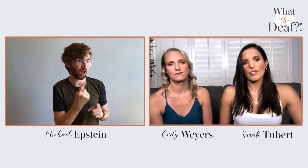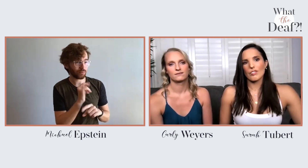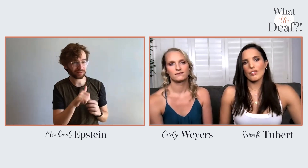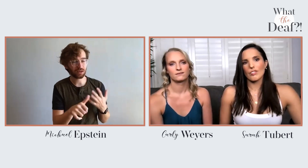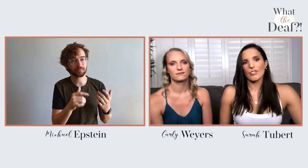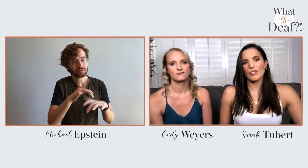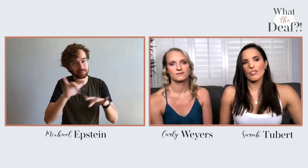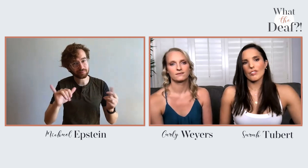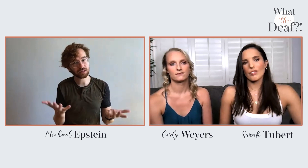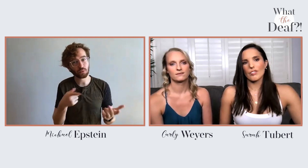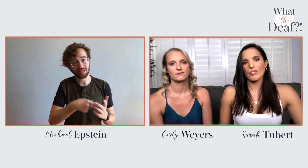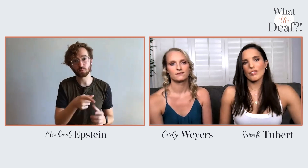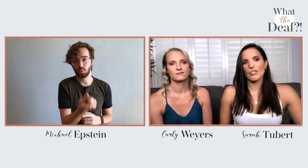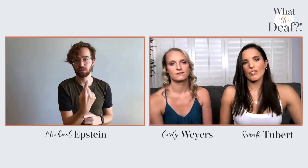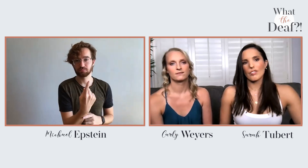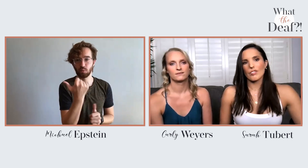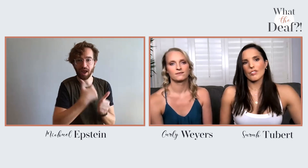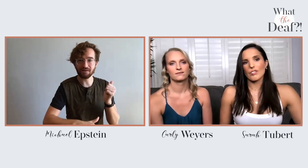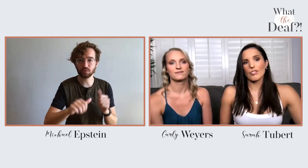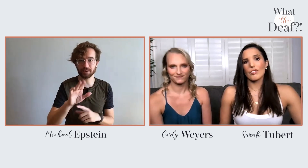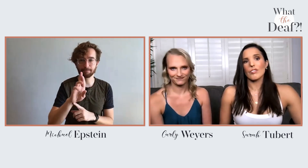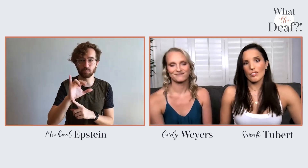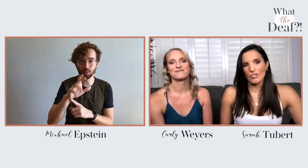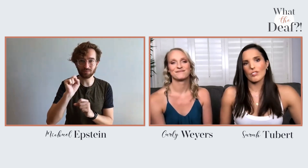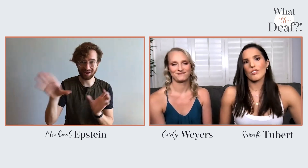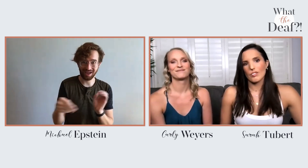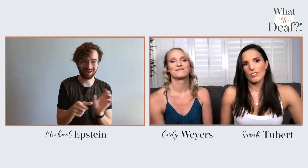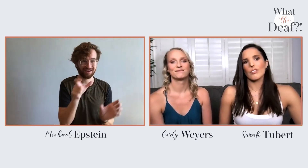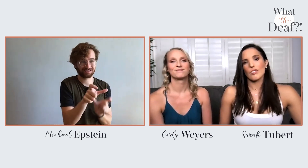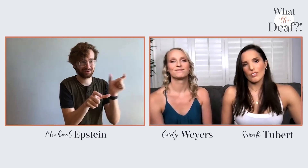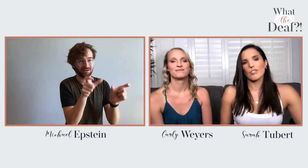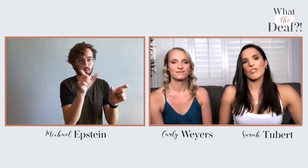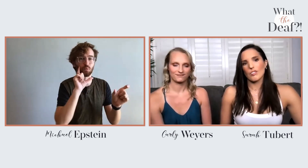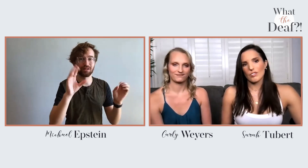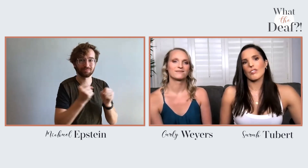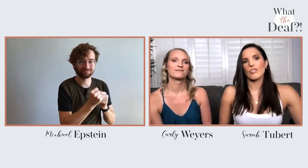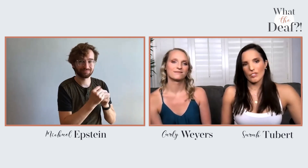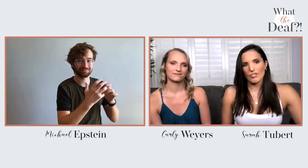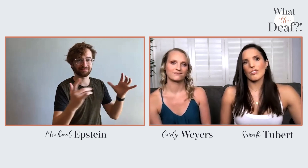It's very easy to criticize. But at the same time, we can add to that community